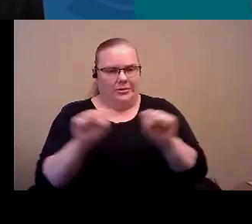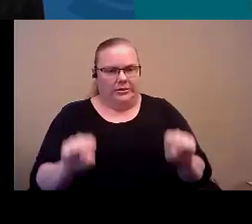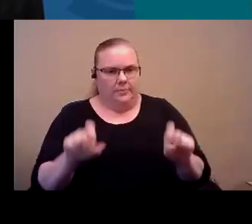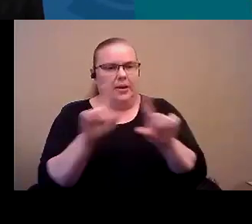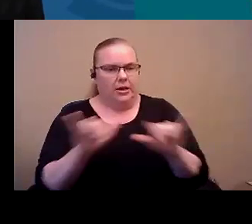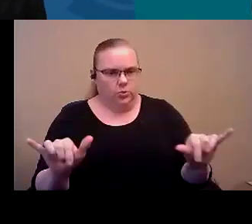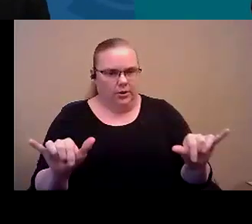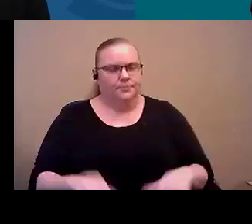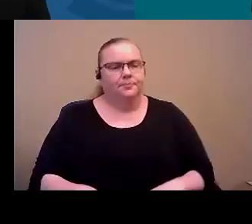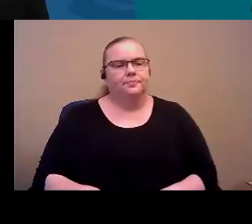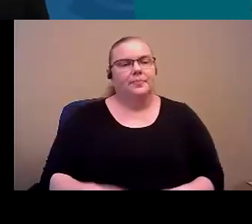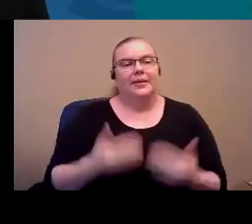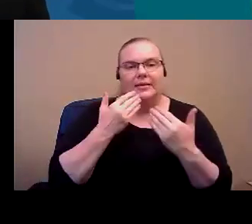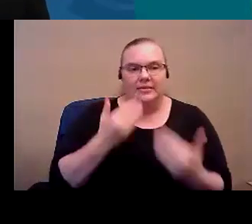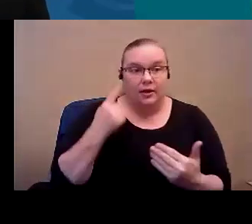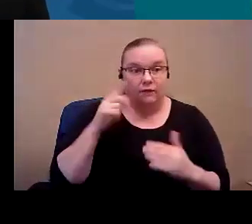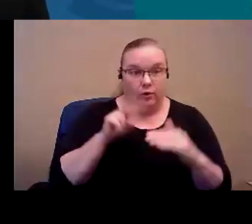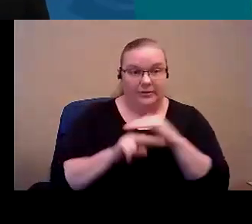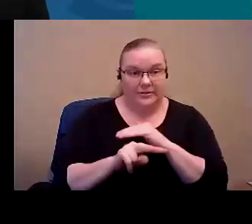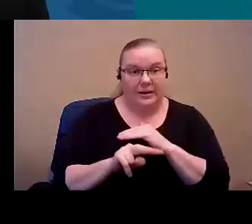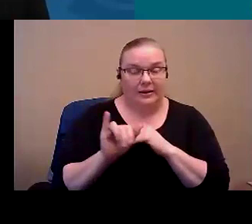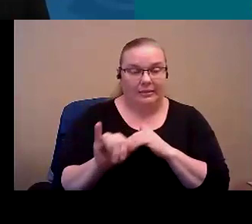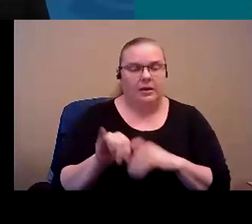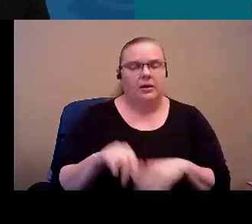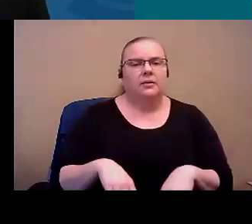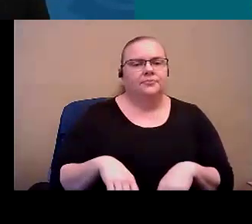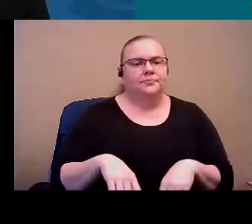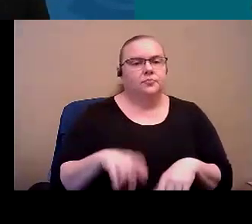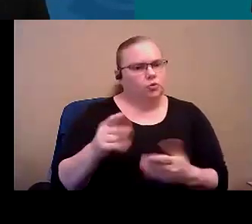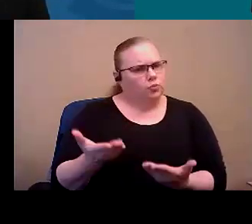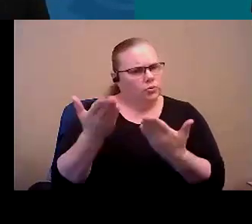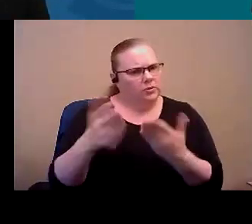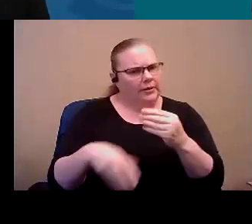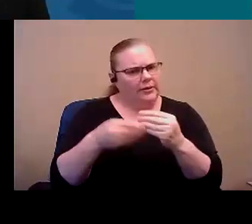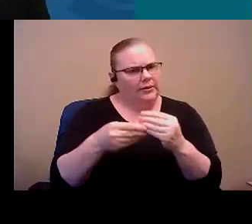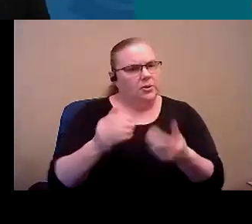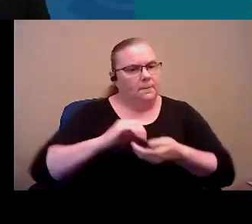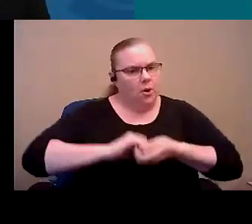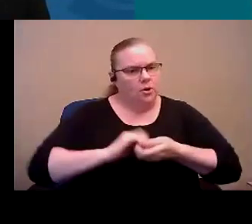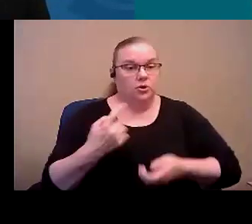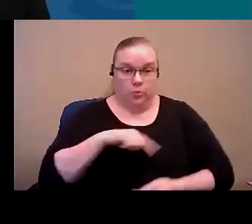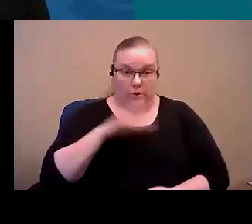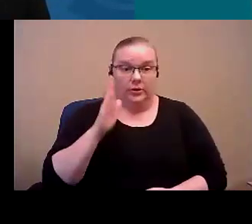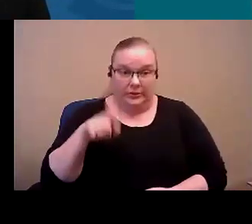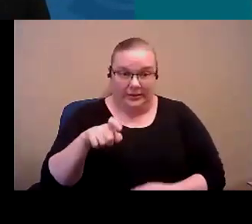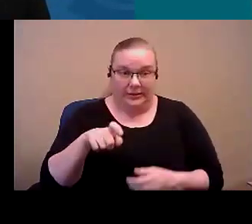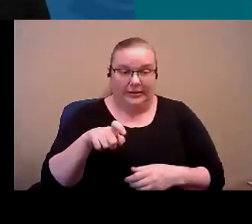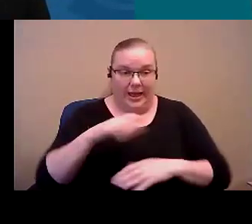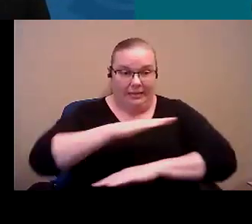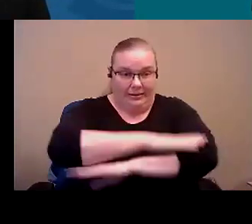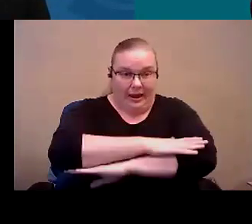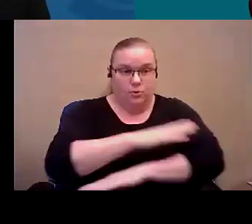Martha Roherty, ADvancing States: Ben, thank you so much for those insights. And you brought up some additional partners that we're gonna need at the table in order to solve for X,